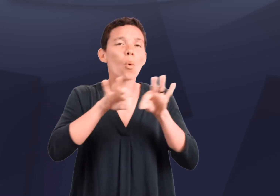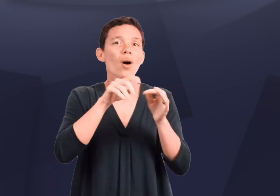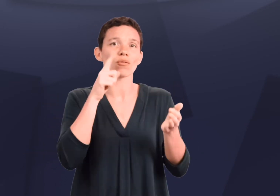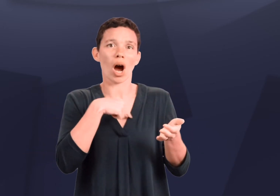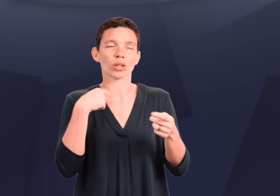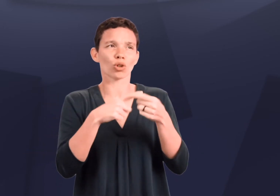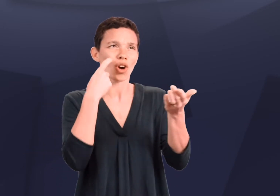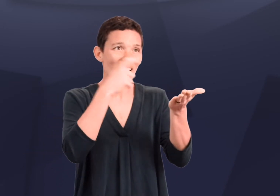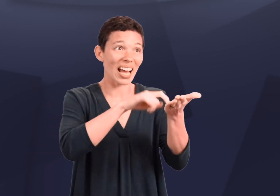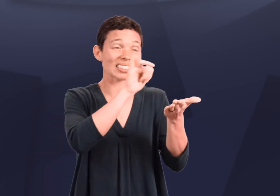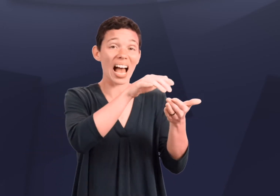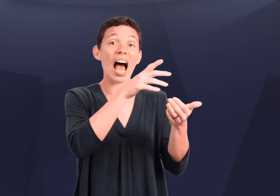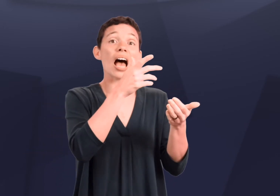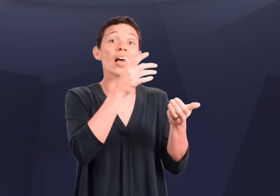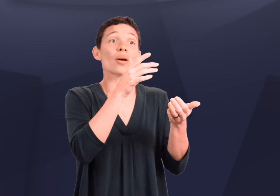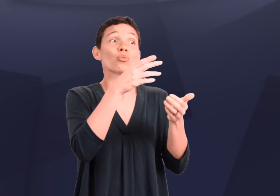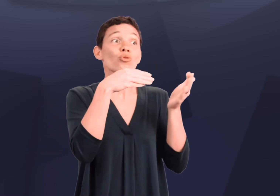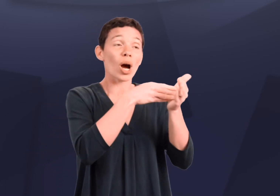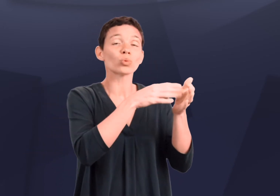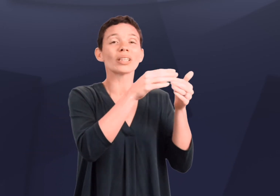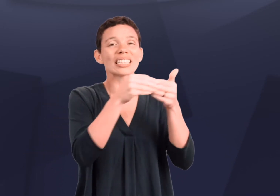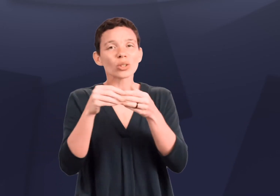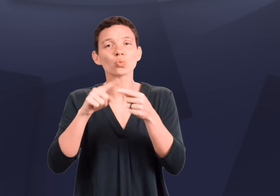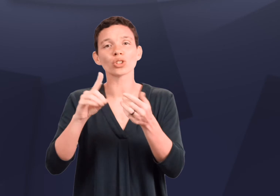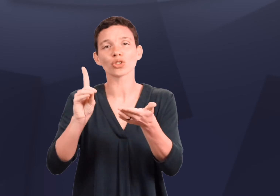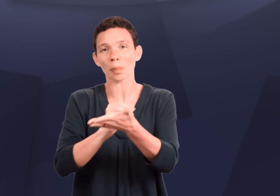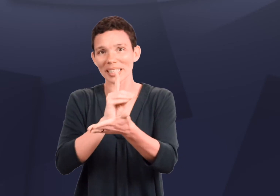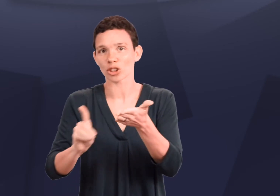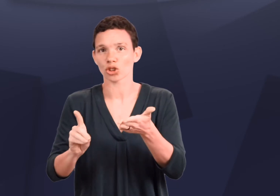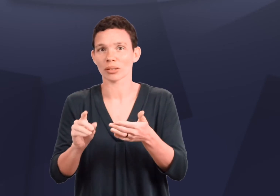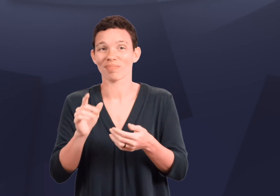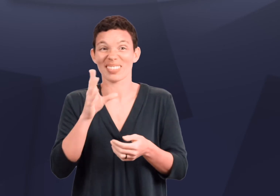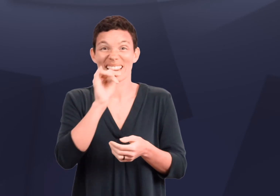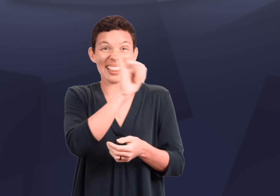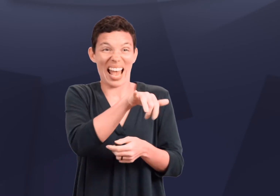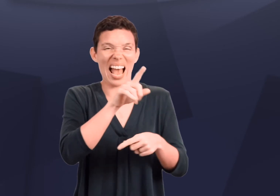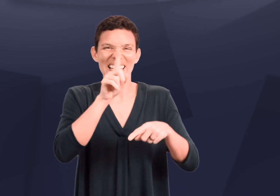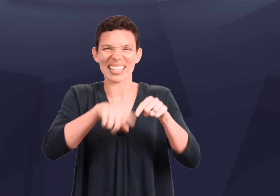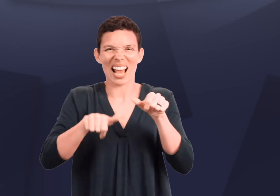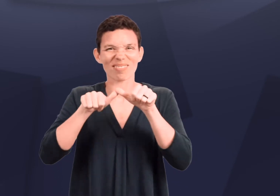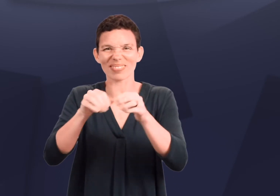Prejudice leads to discrimination, and that simply cannot continue in our work.